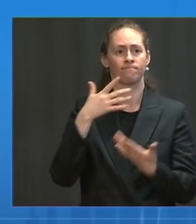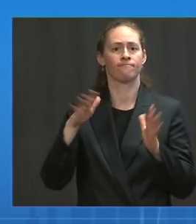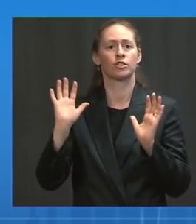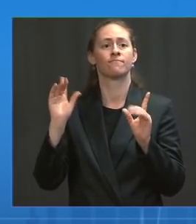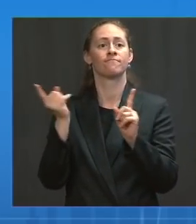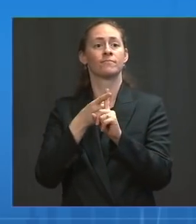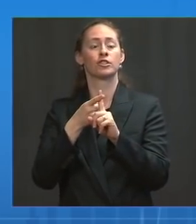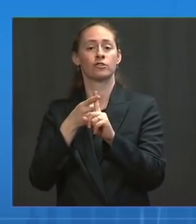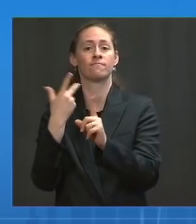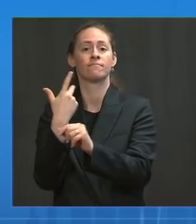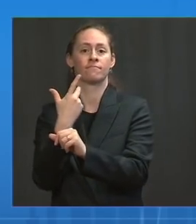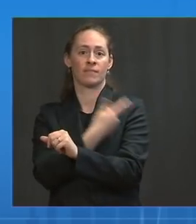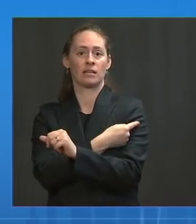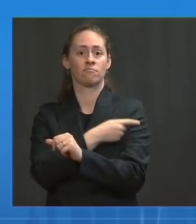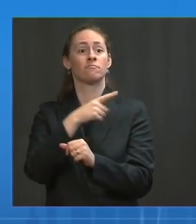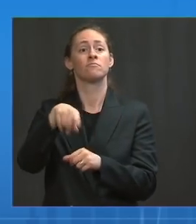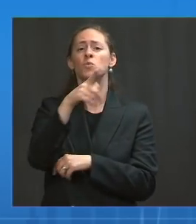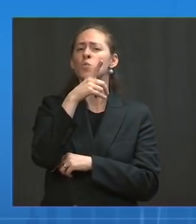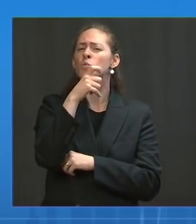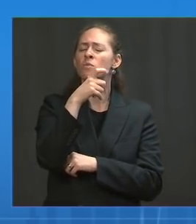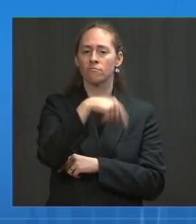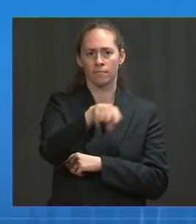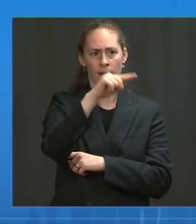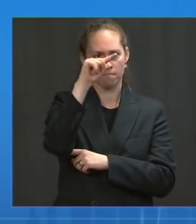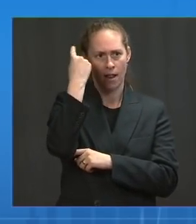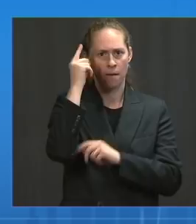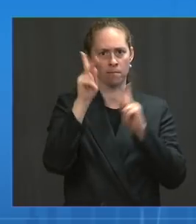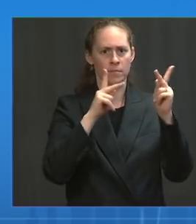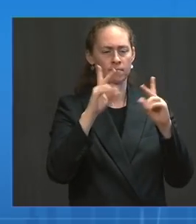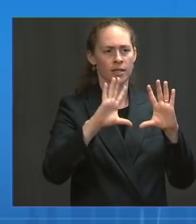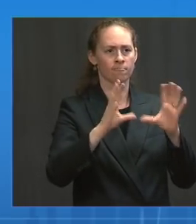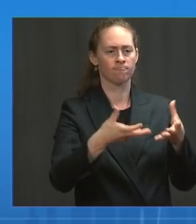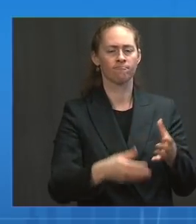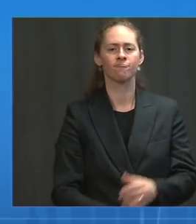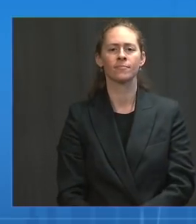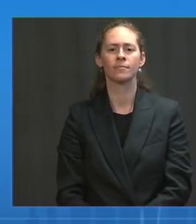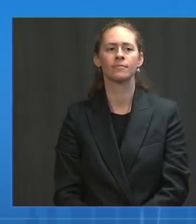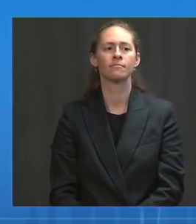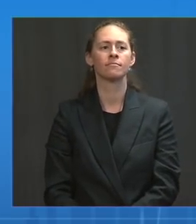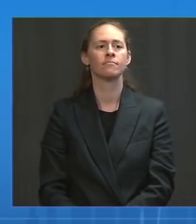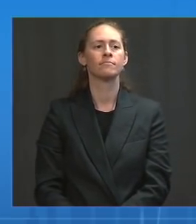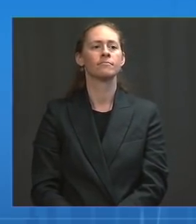That's roughly equivalent in terms of the groups representation in the general US population.